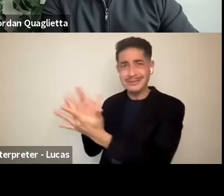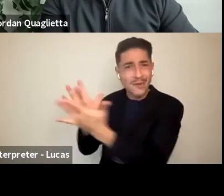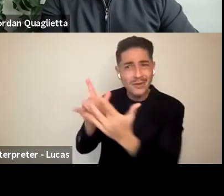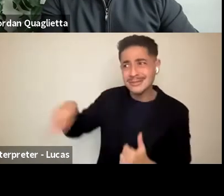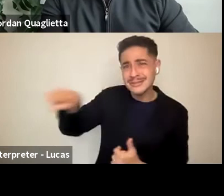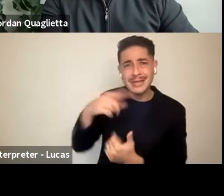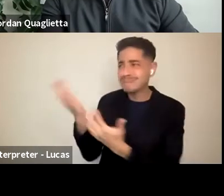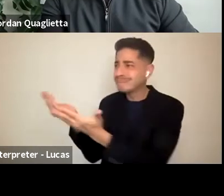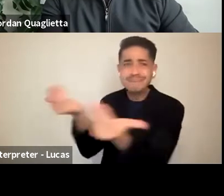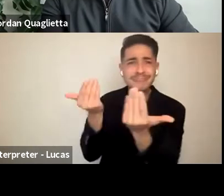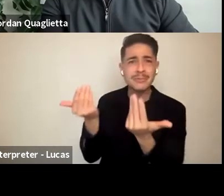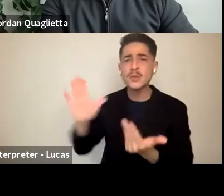to make sure everybody's on the same page.